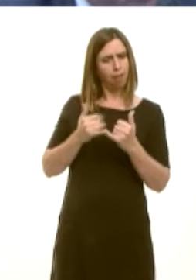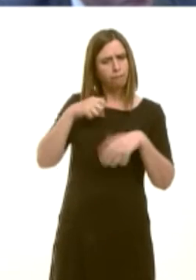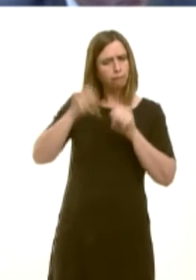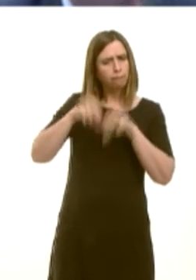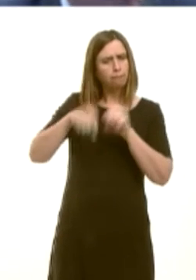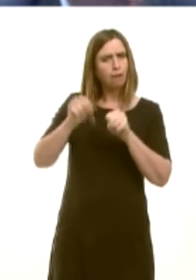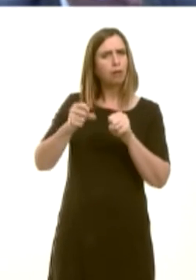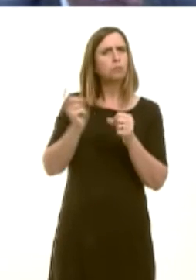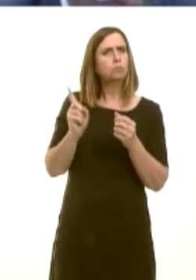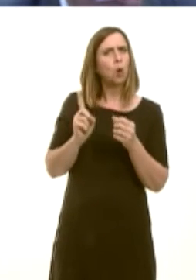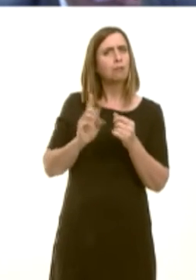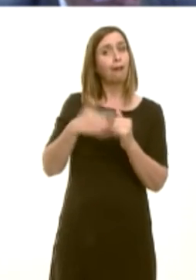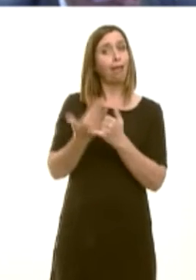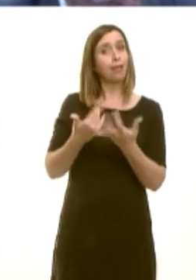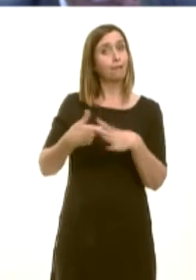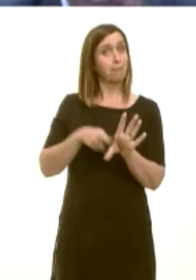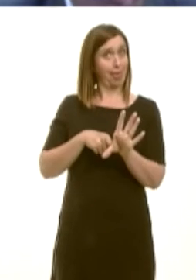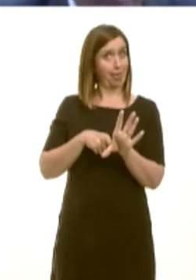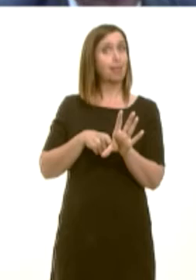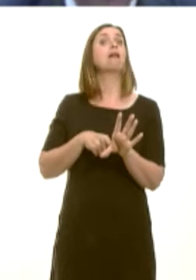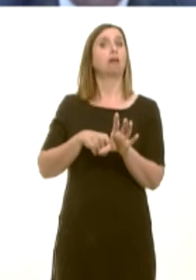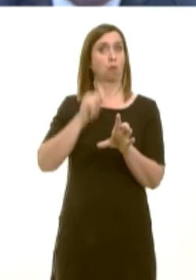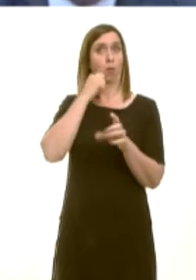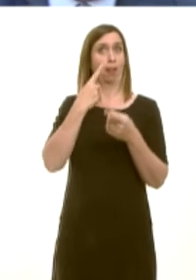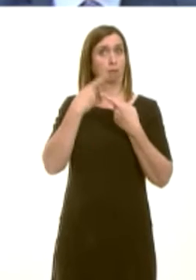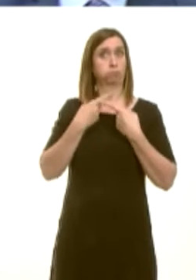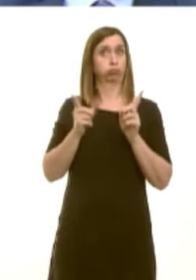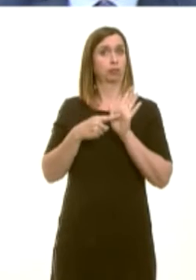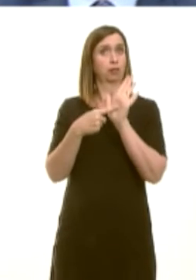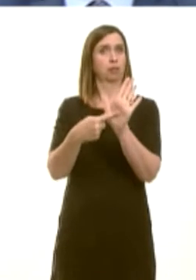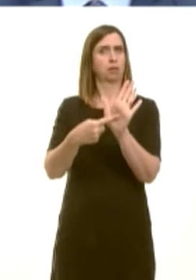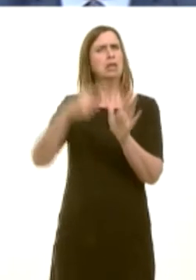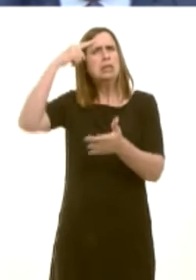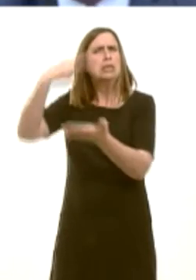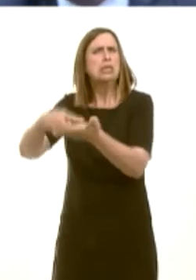the end of May, can you now give us a timetable for when the decision will be made? What process